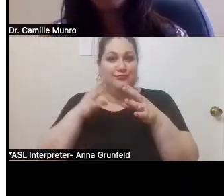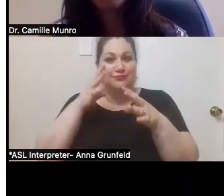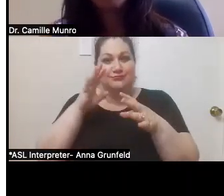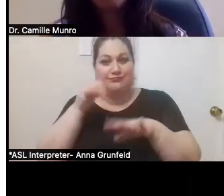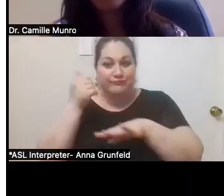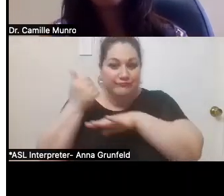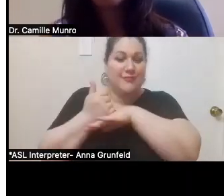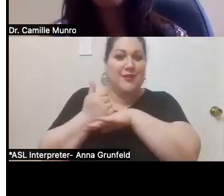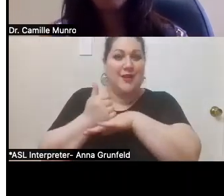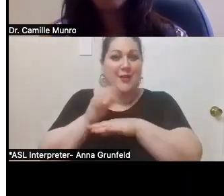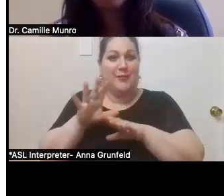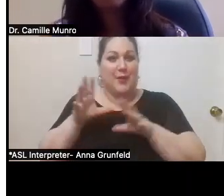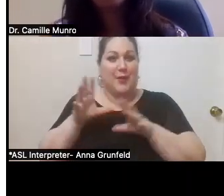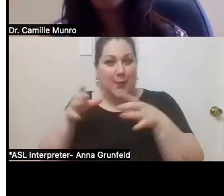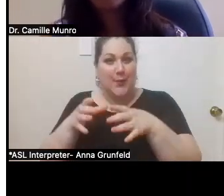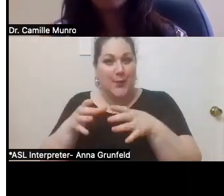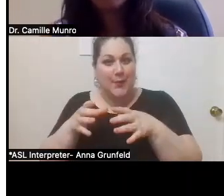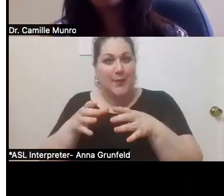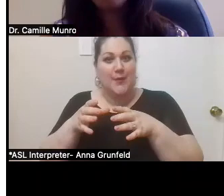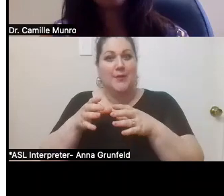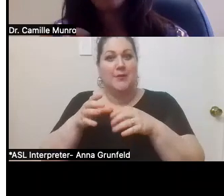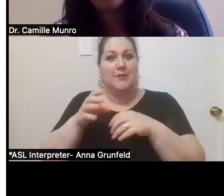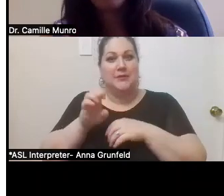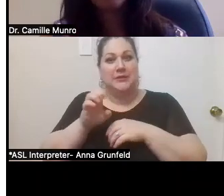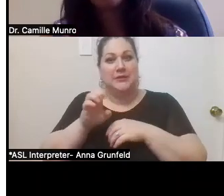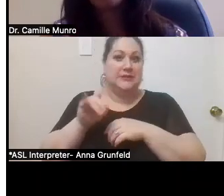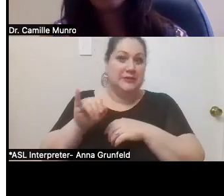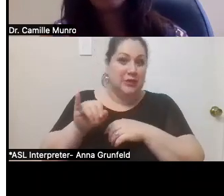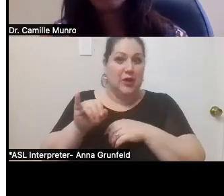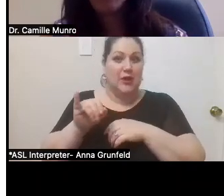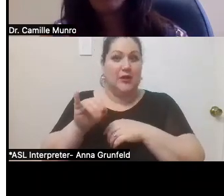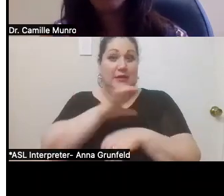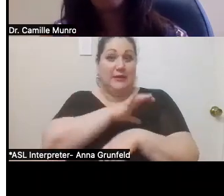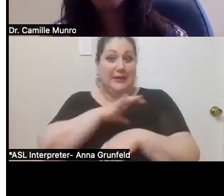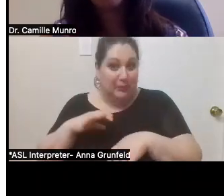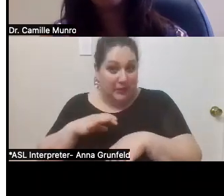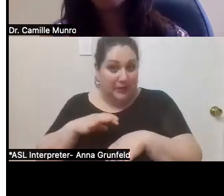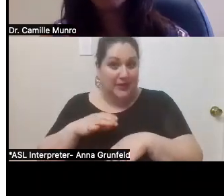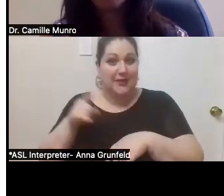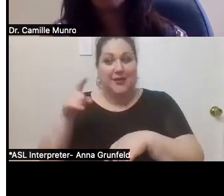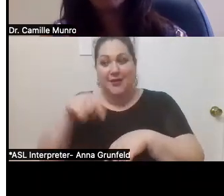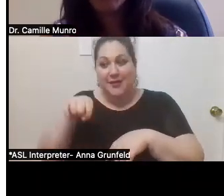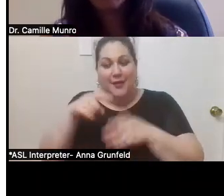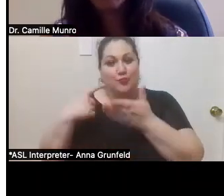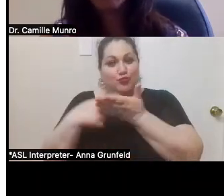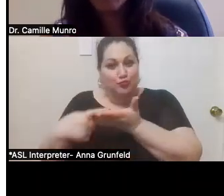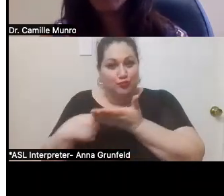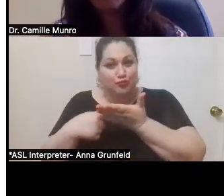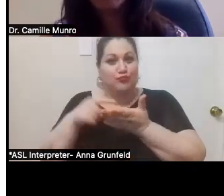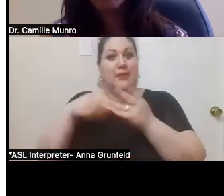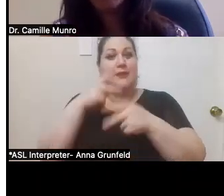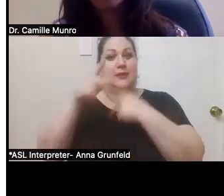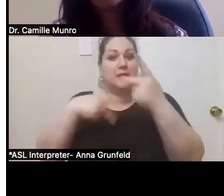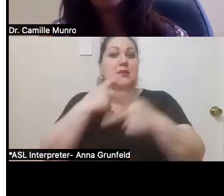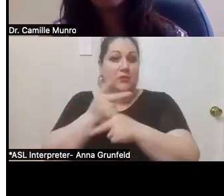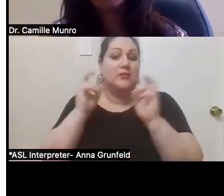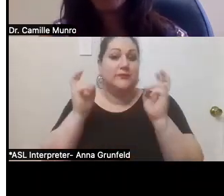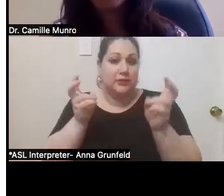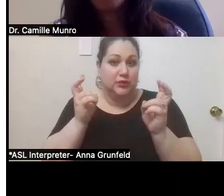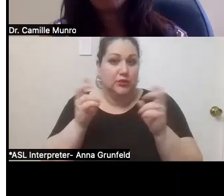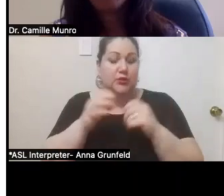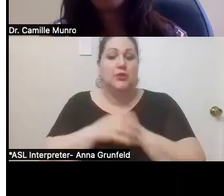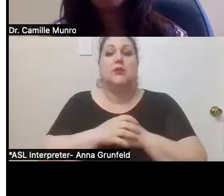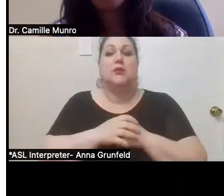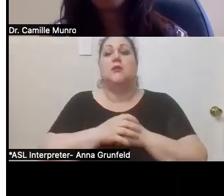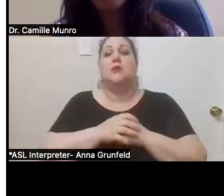they address these kind of issues as well as currently while they're in medical school.